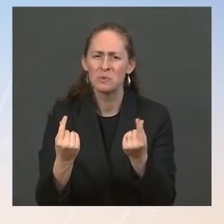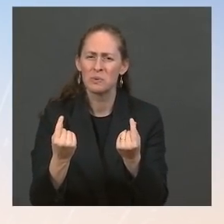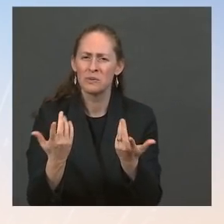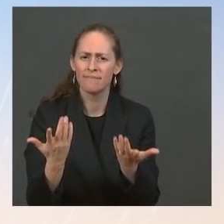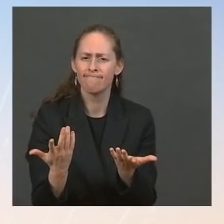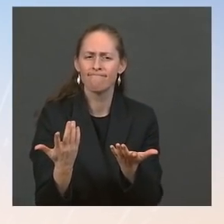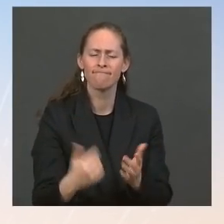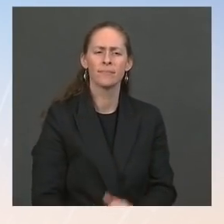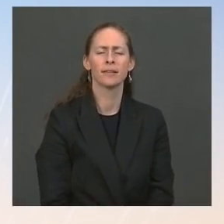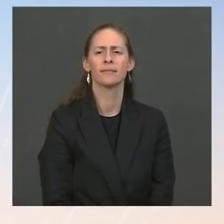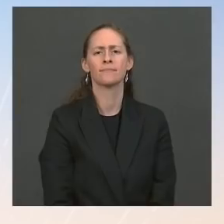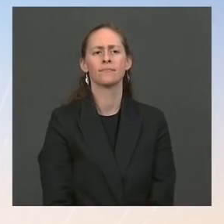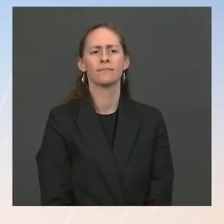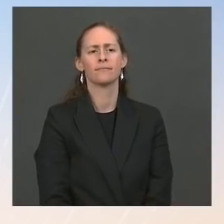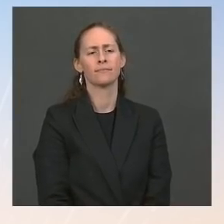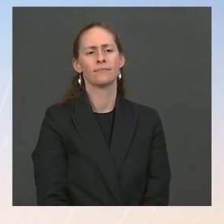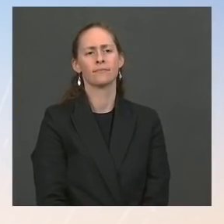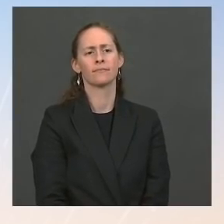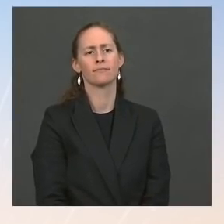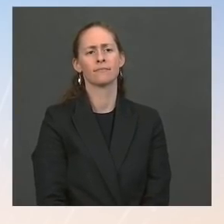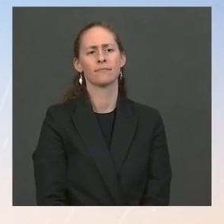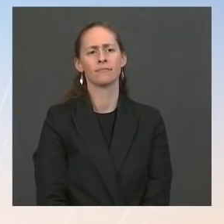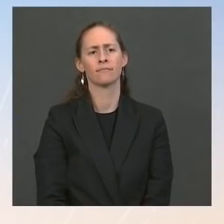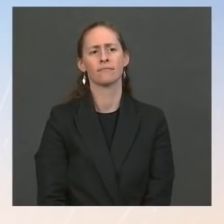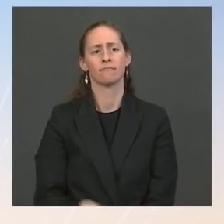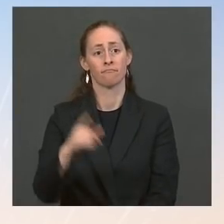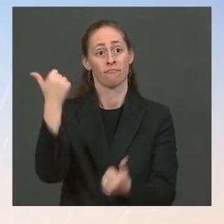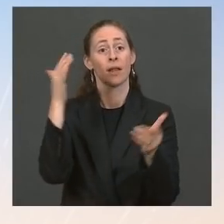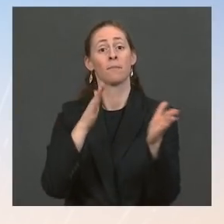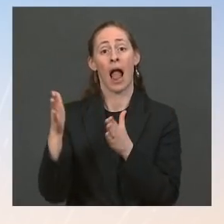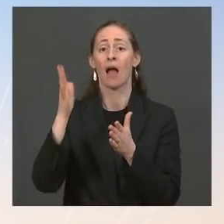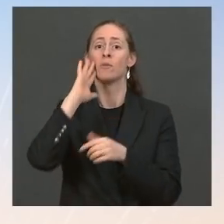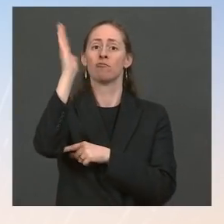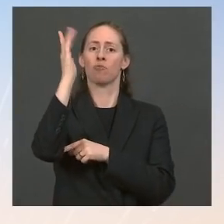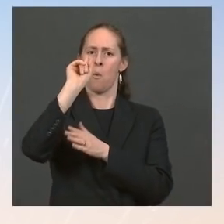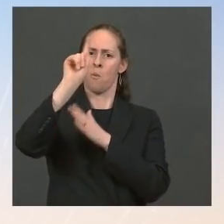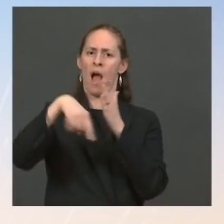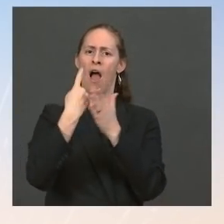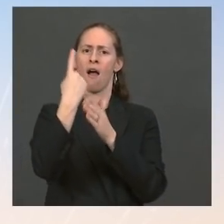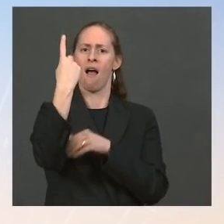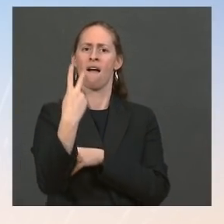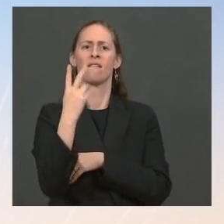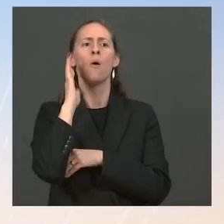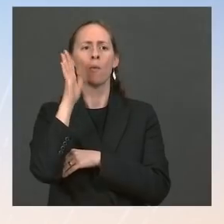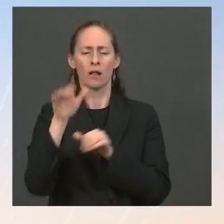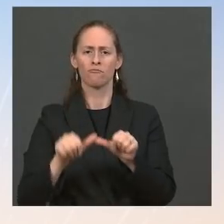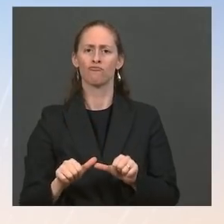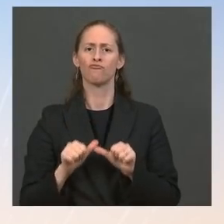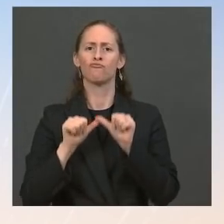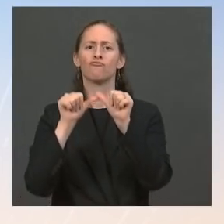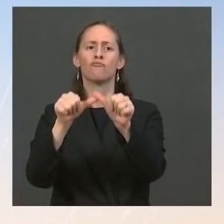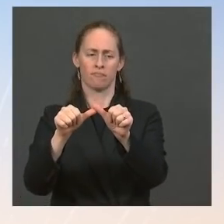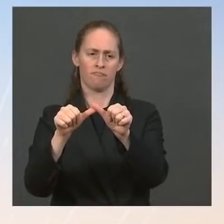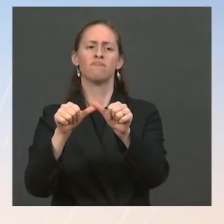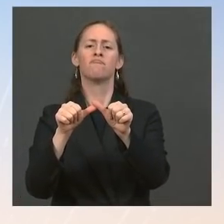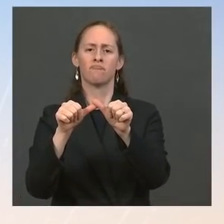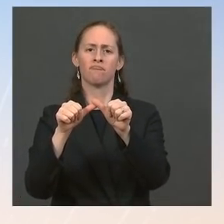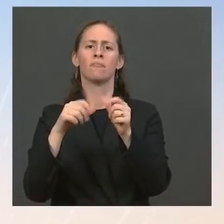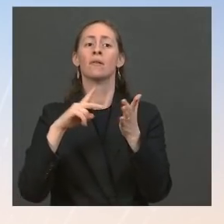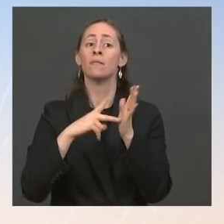but a little bit of a preview of what you'll hear from him today. And I think that will also be an indication of how he'll talk about some of these plans